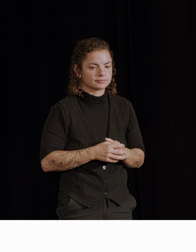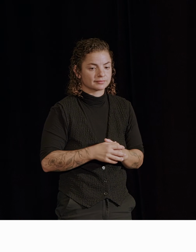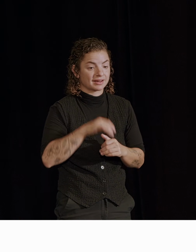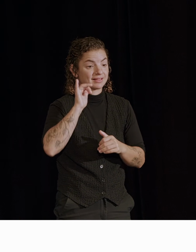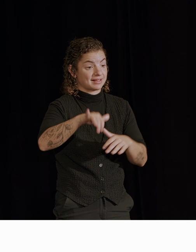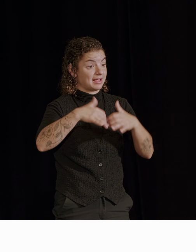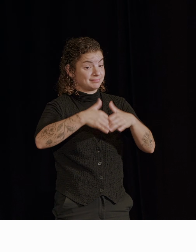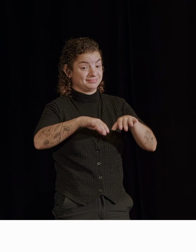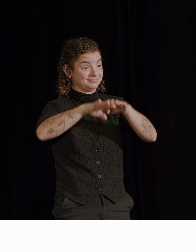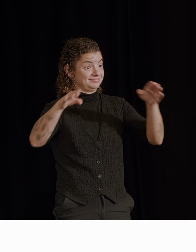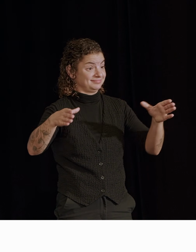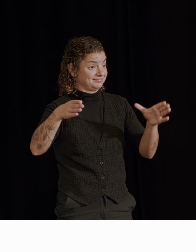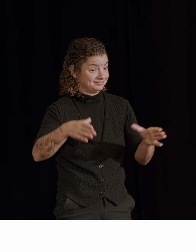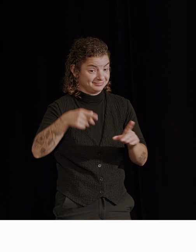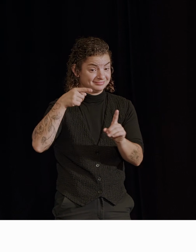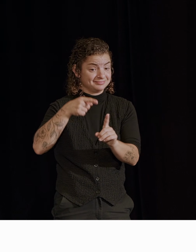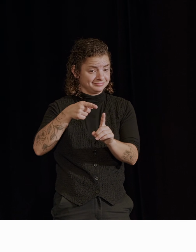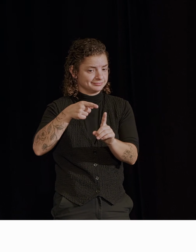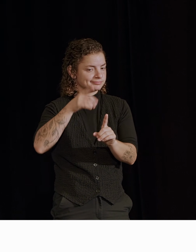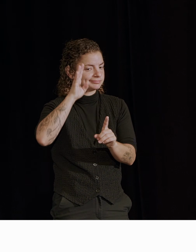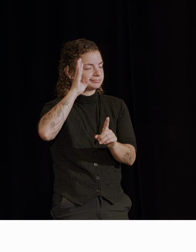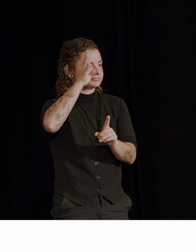like the thing that's in every copy machine.